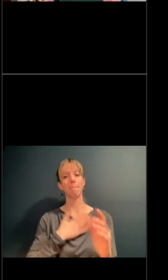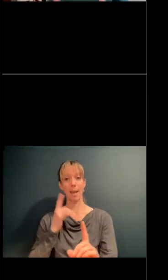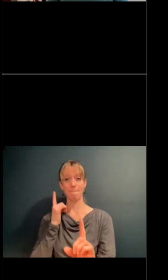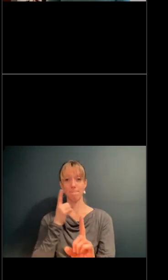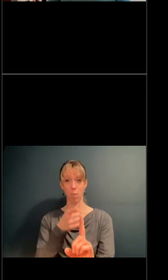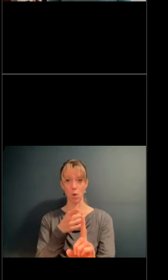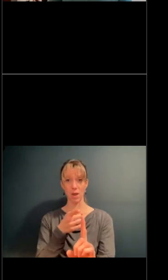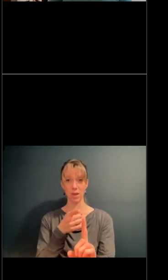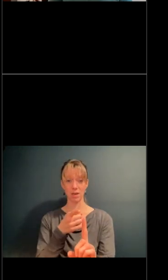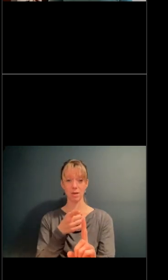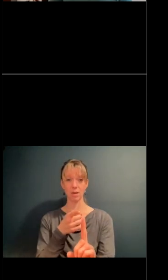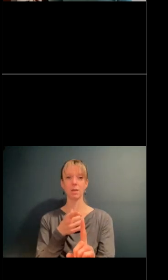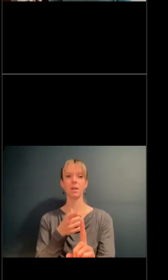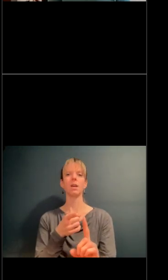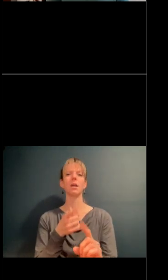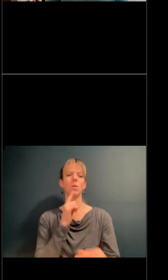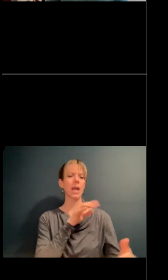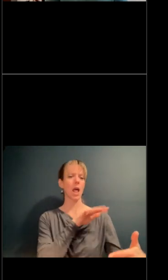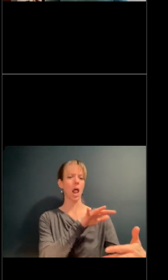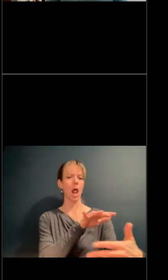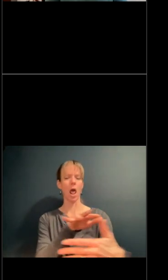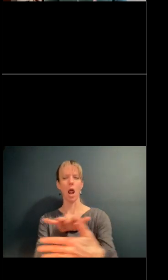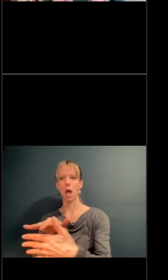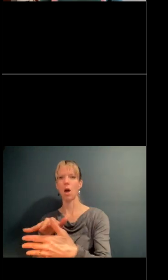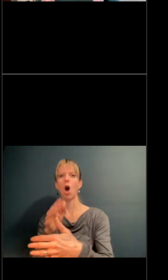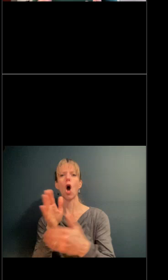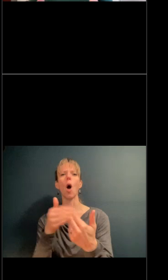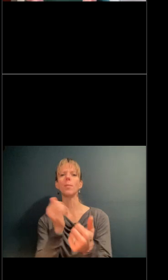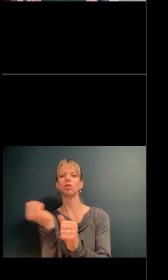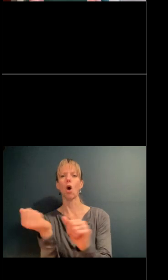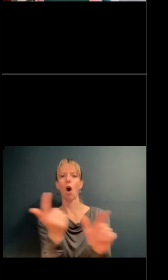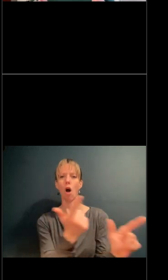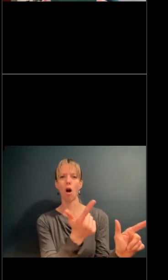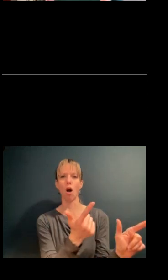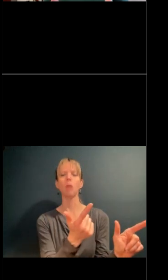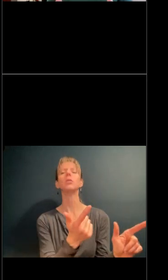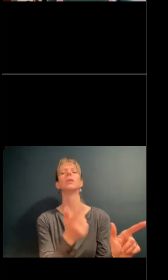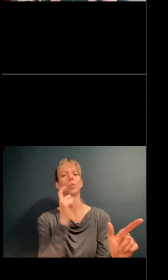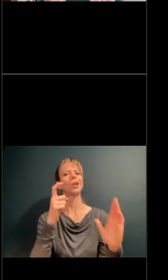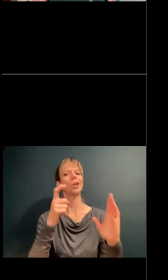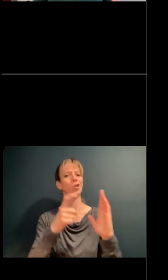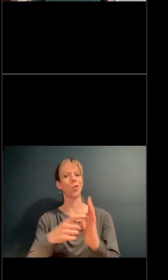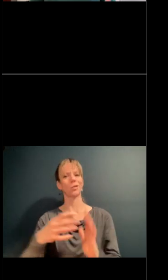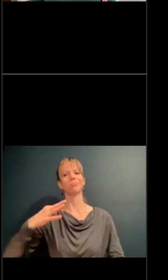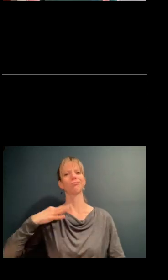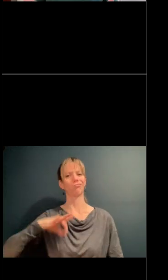every study we have conducted, we find really noticeable advantages when students or young